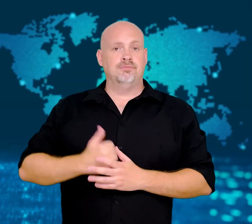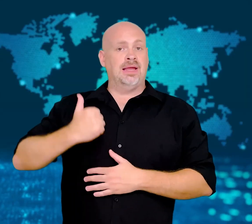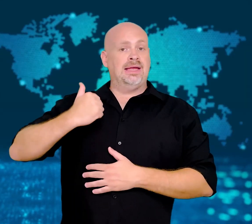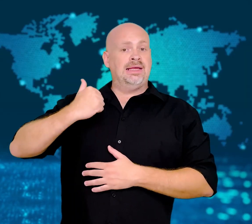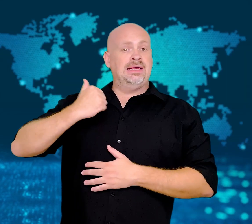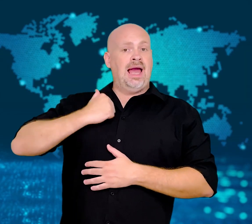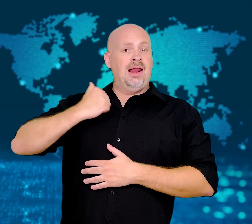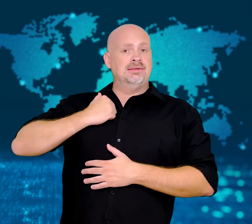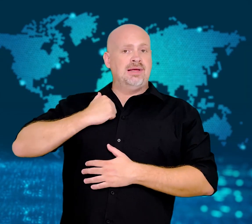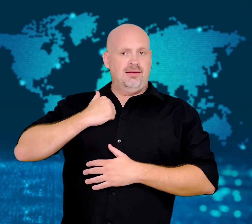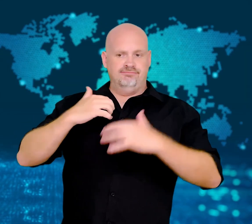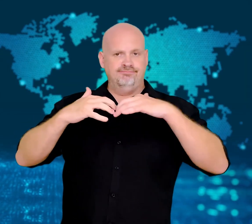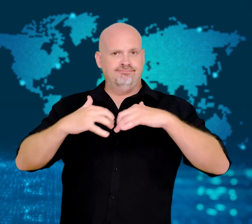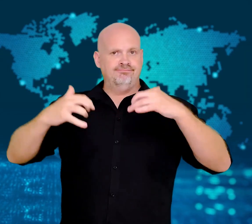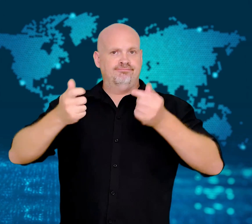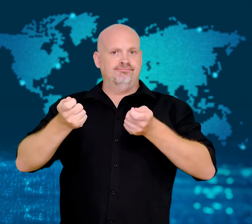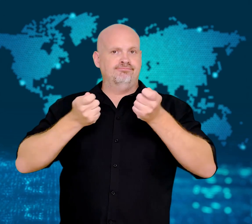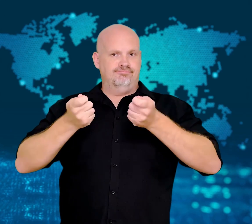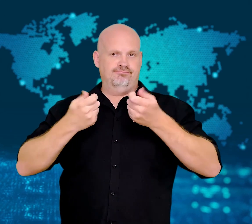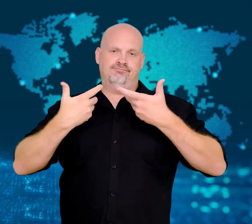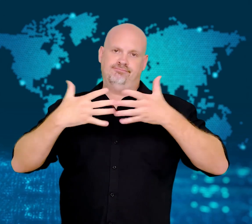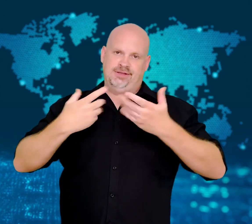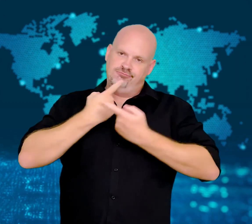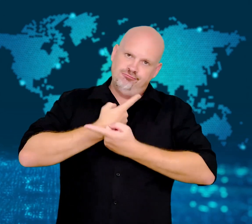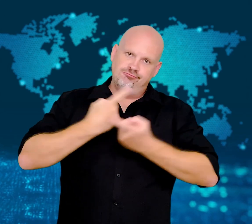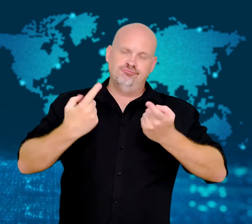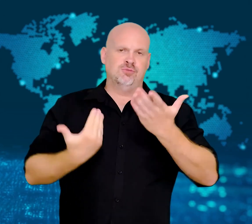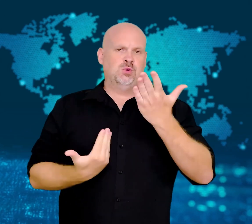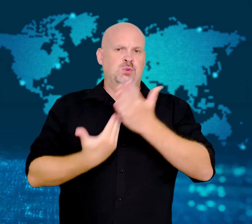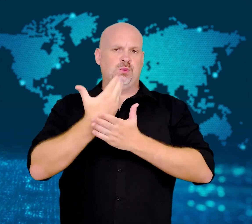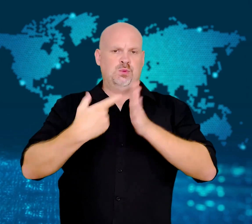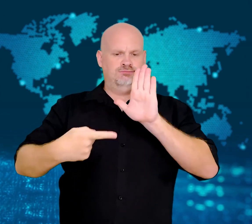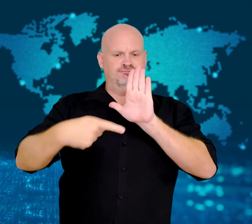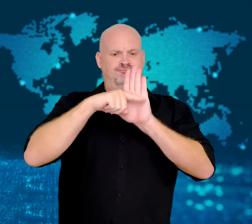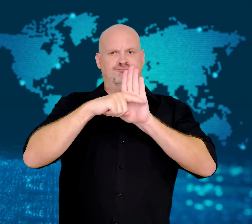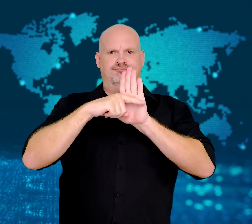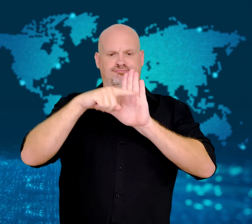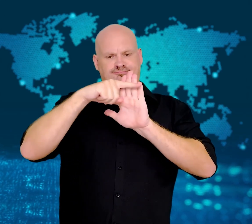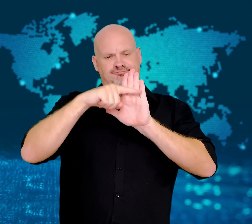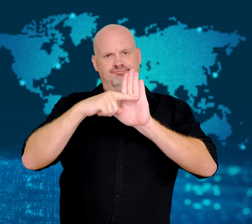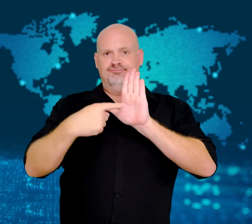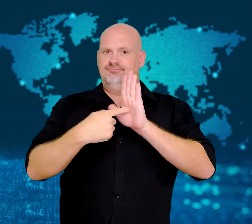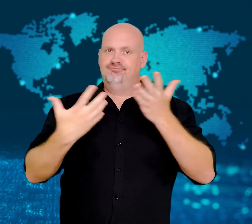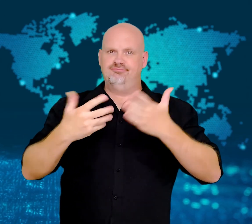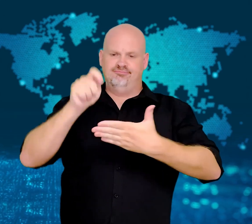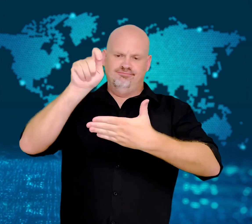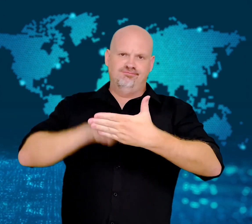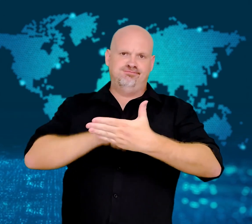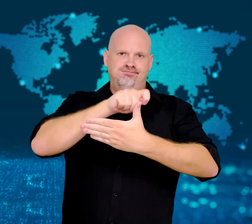[GAVIN]: Canada has introduced new regulations to ban single-use plastics.